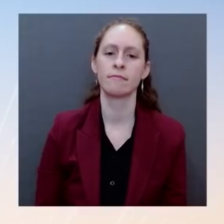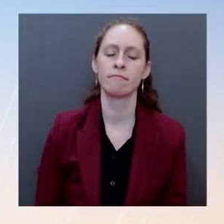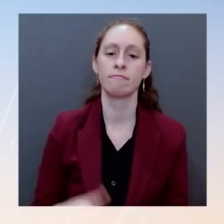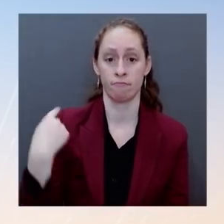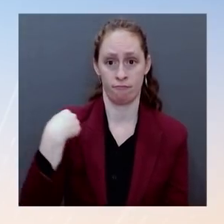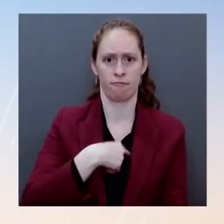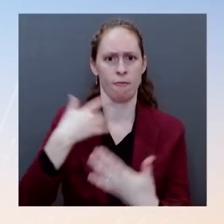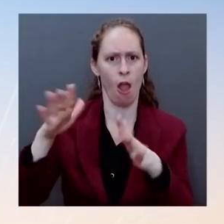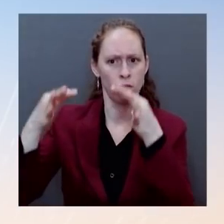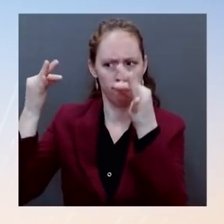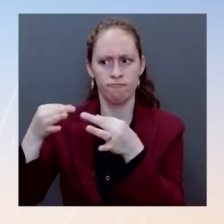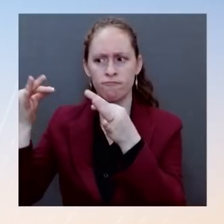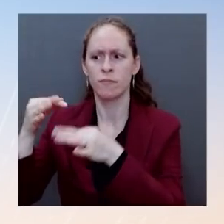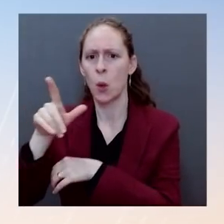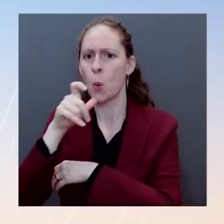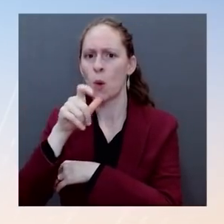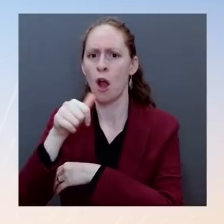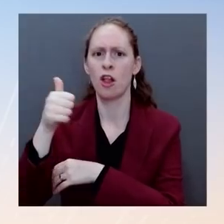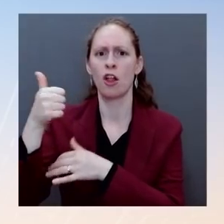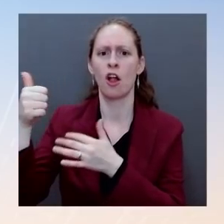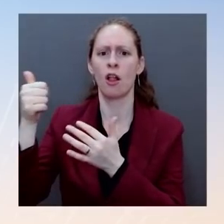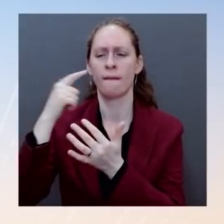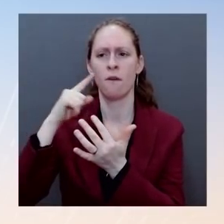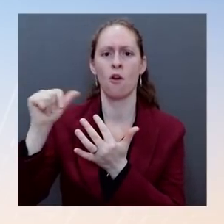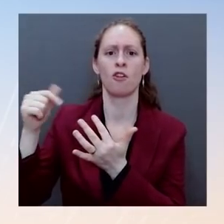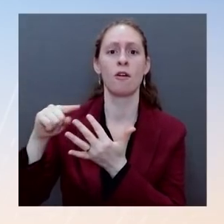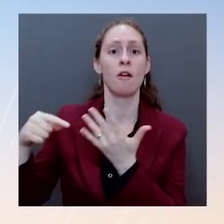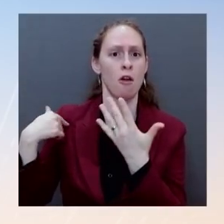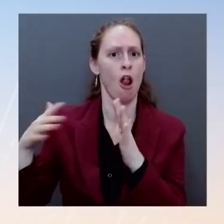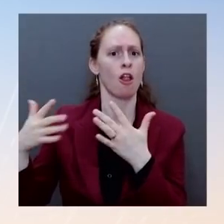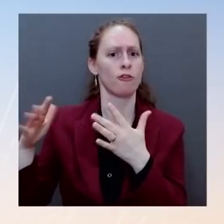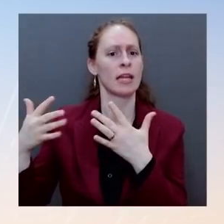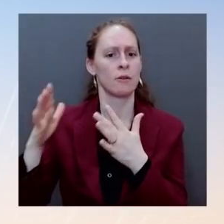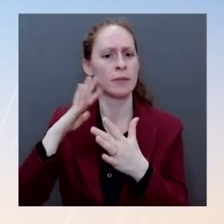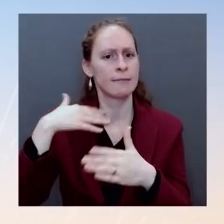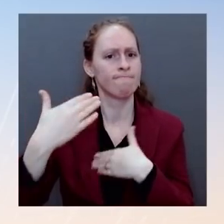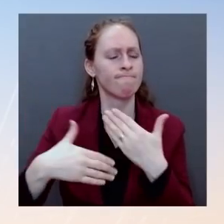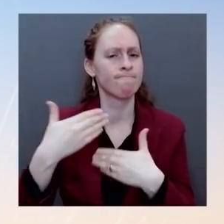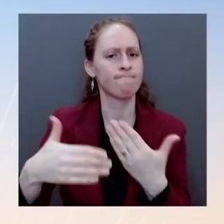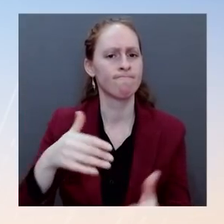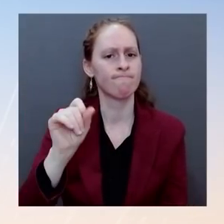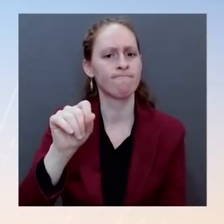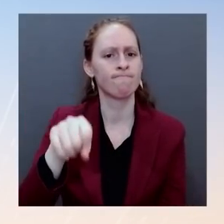that they will be in place at the appropriate cadence.